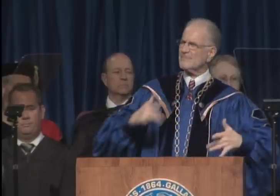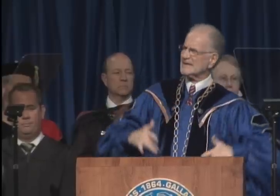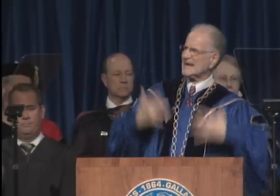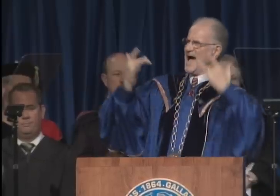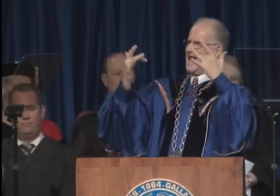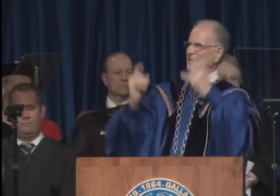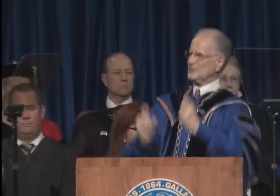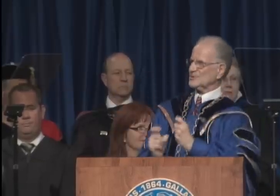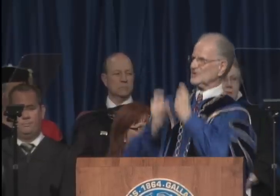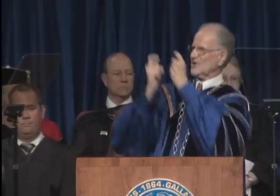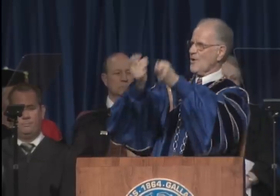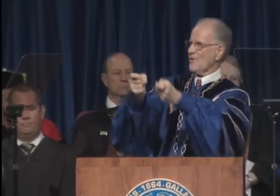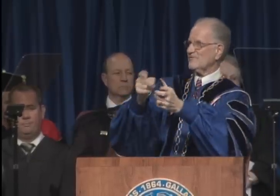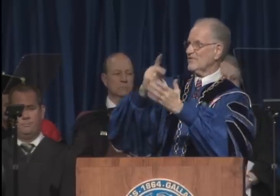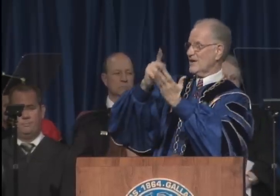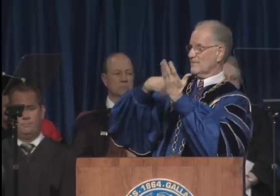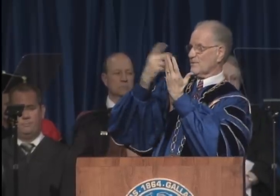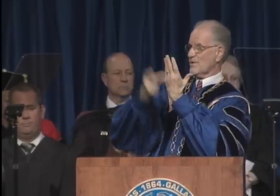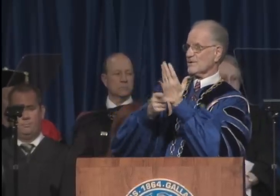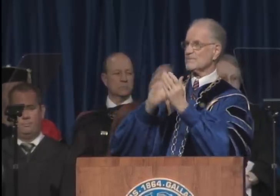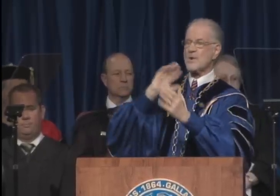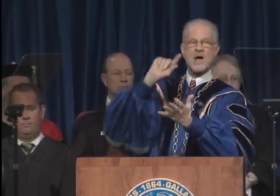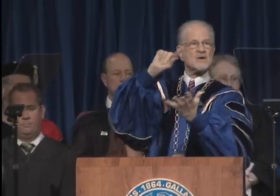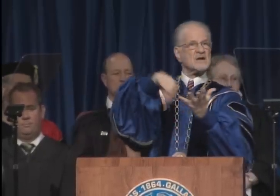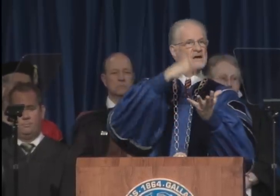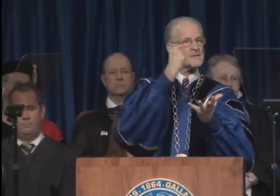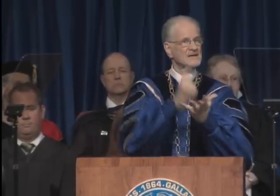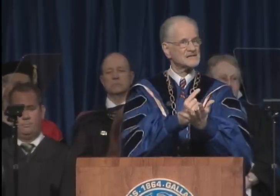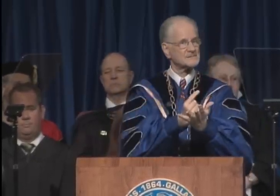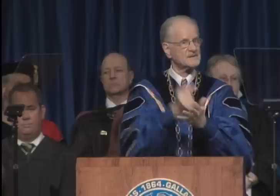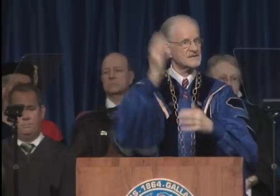is located. I'm delighted to turn the program over